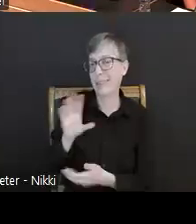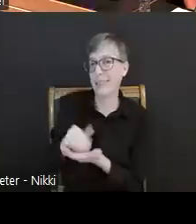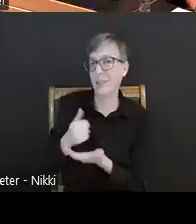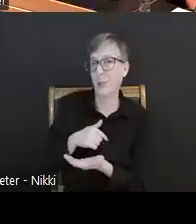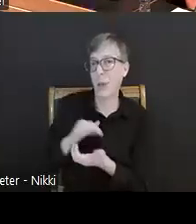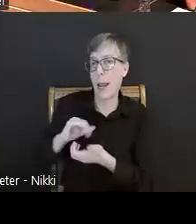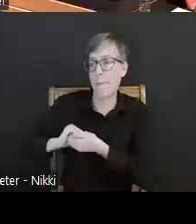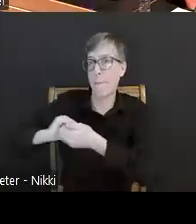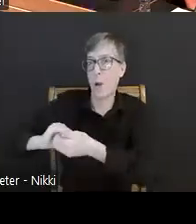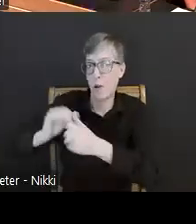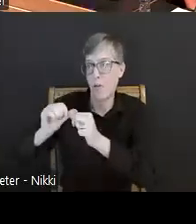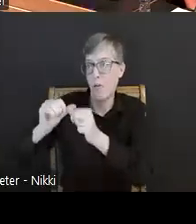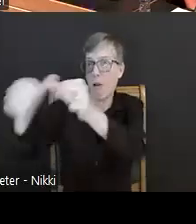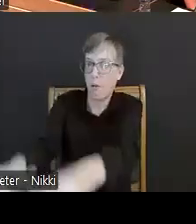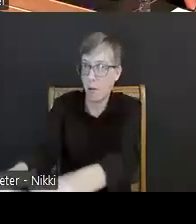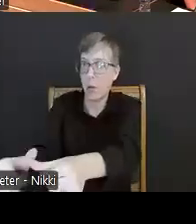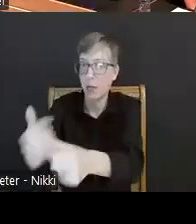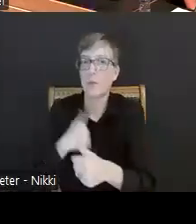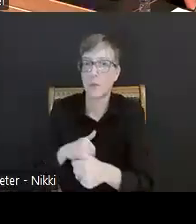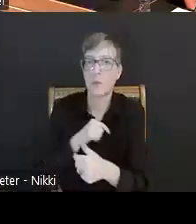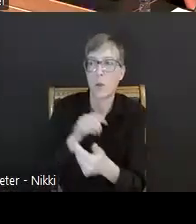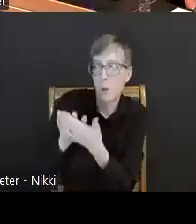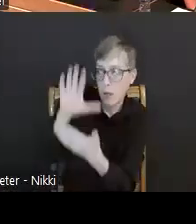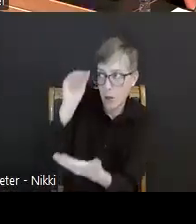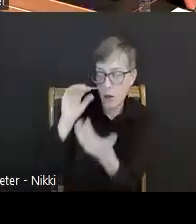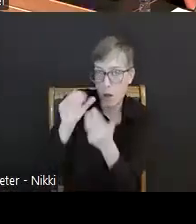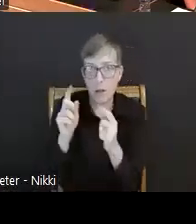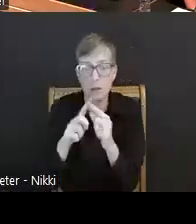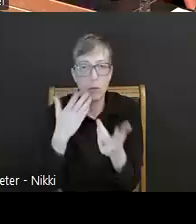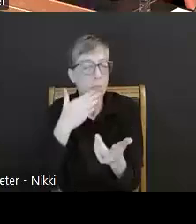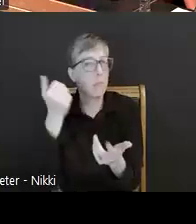a community level scale how to best support individuals um who've experienced intimate